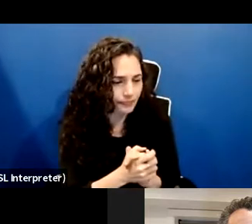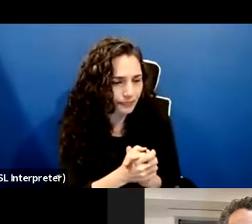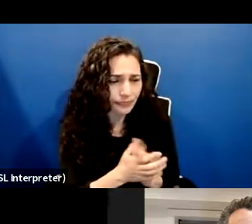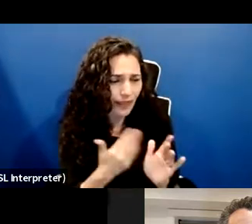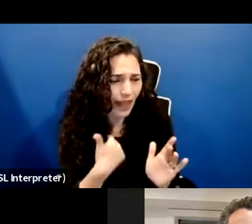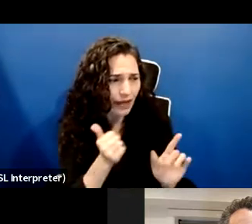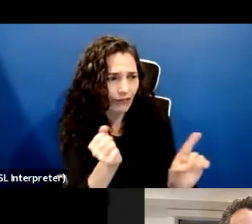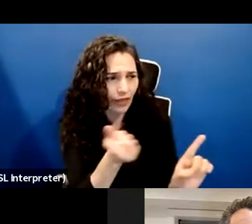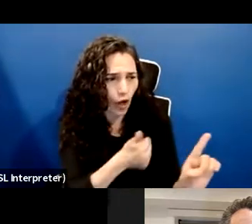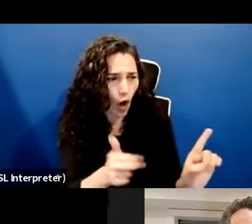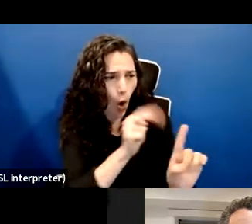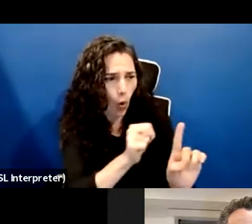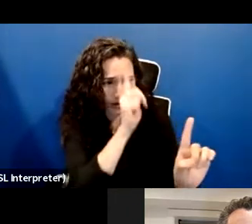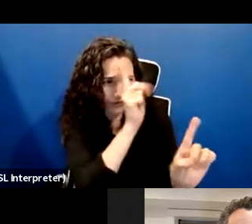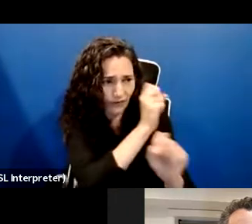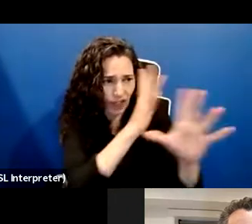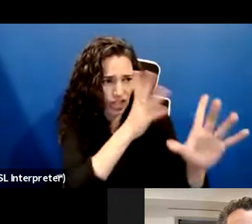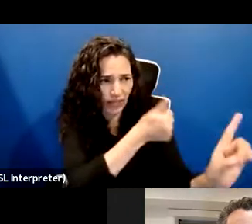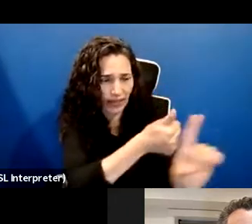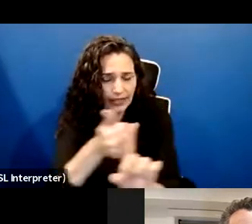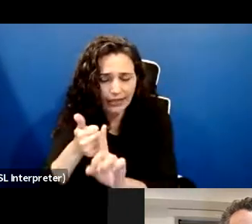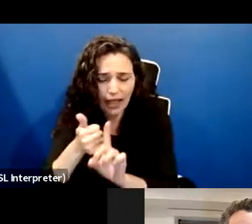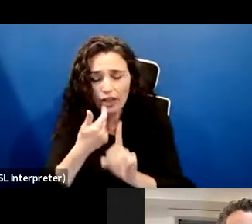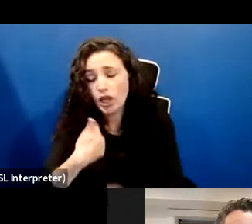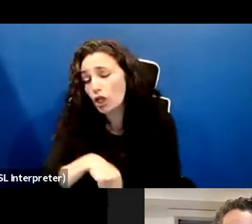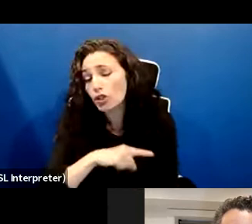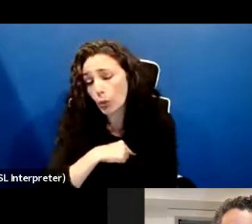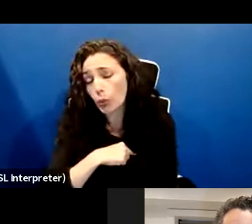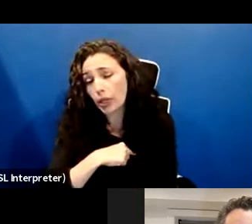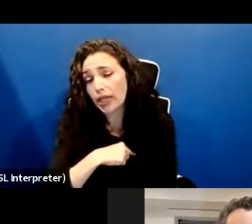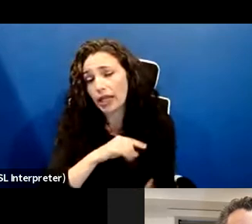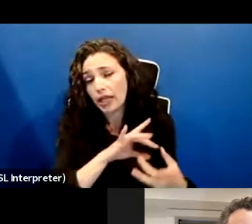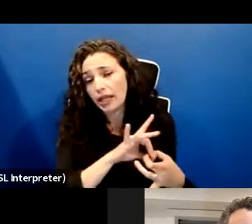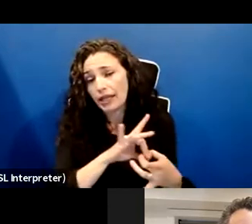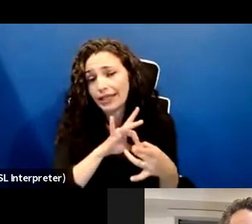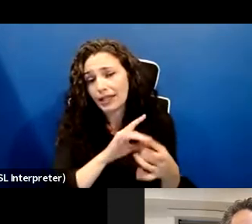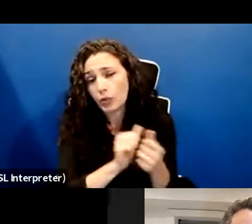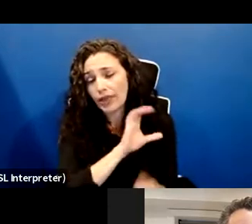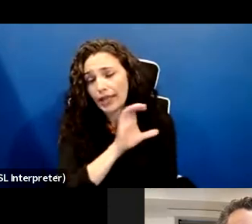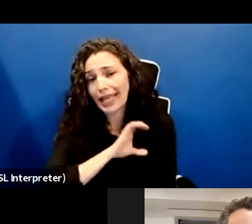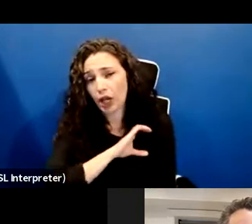You know, and we, when you connect the characters that you wanna hear them,